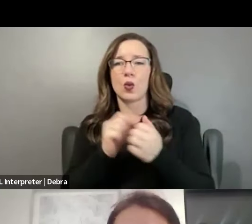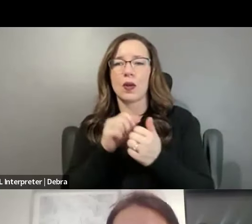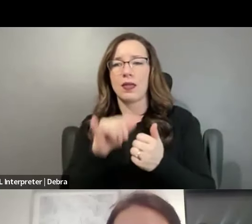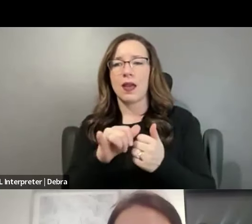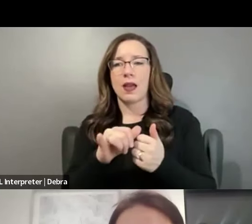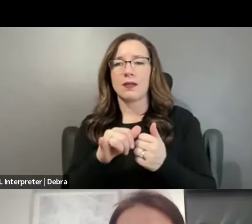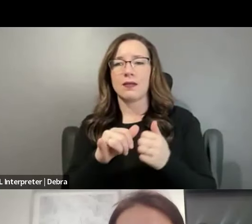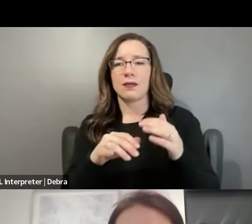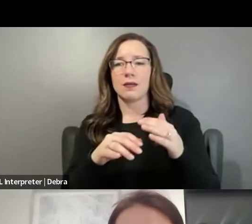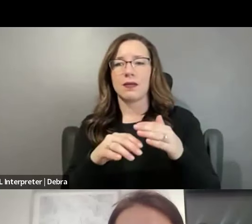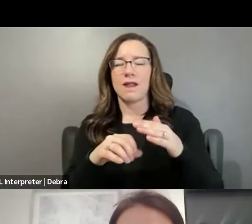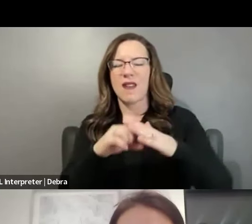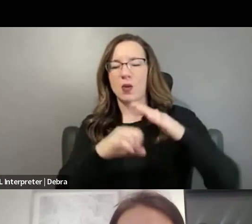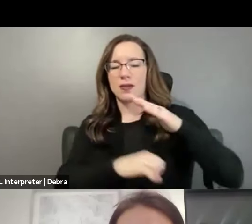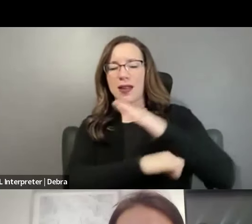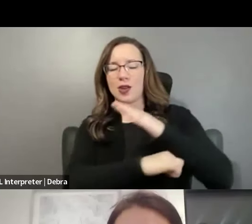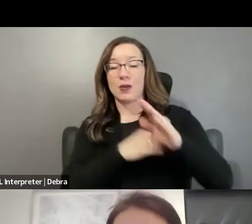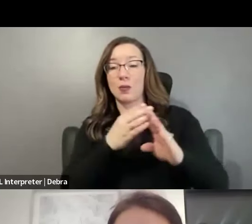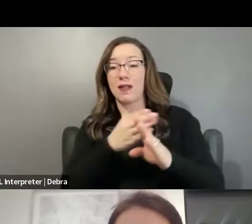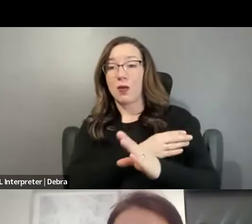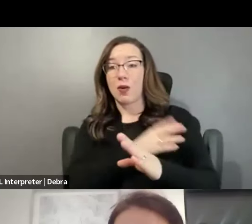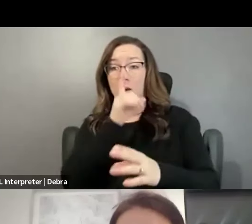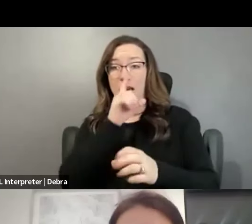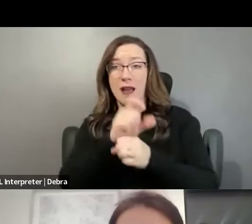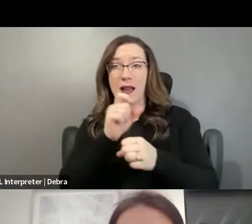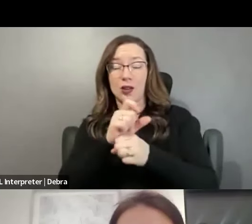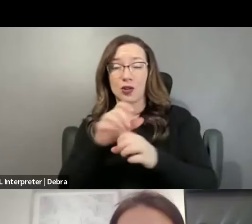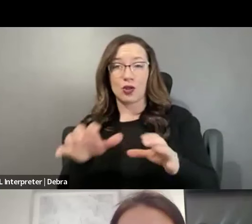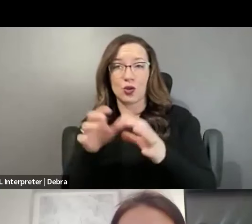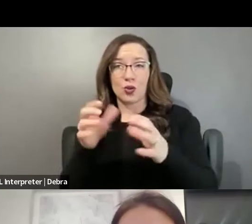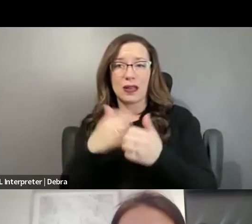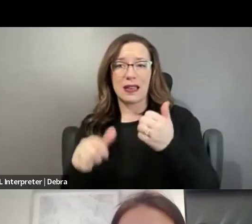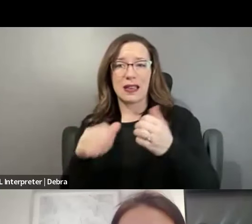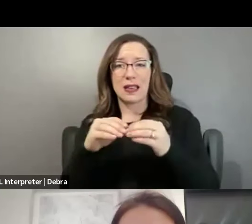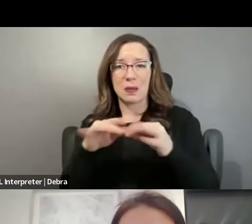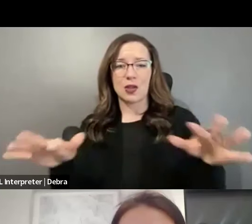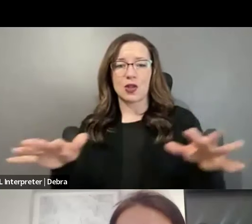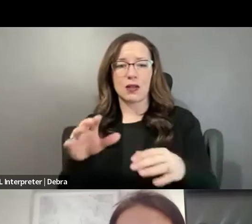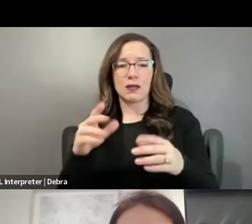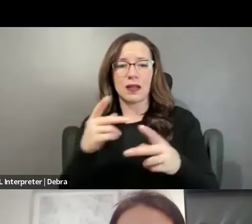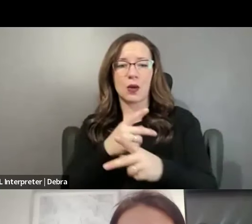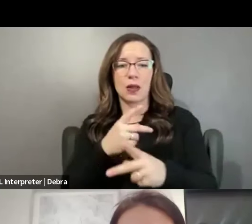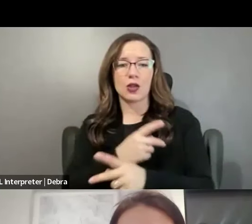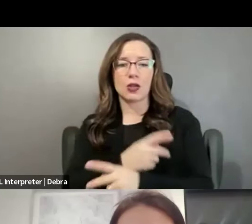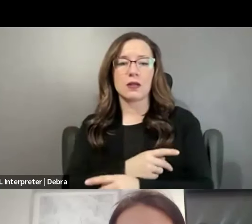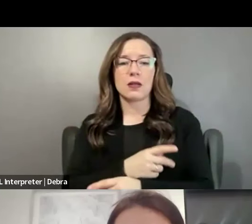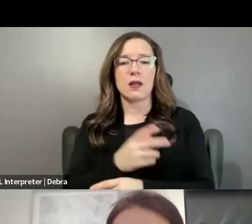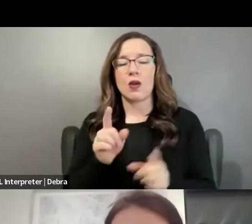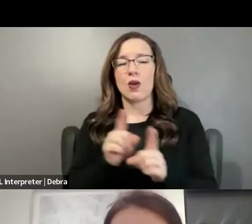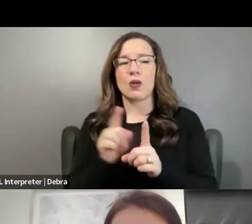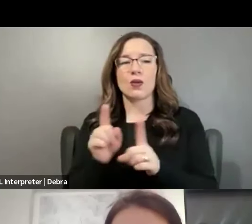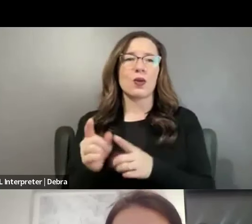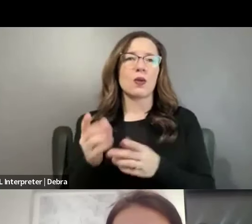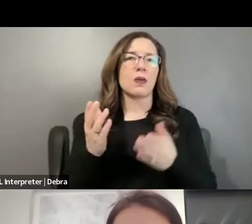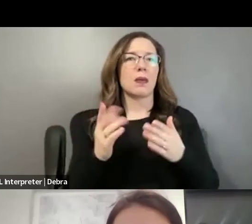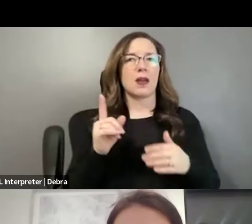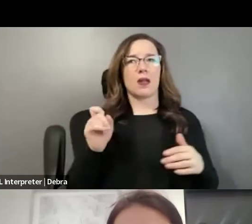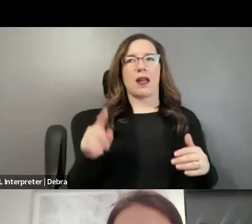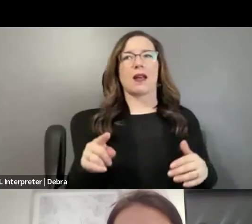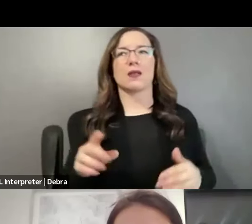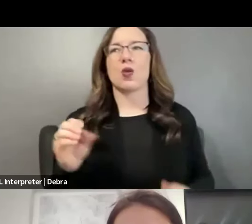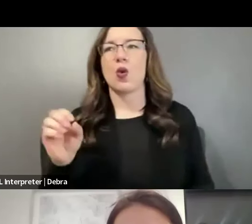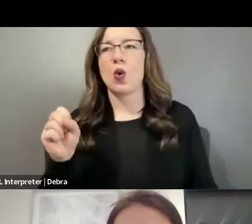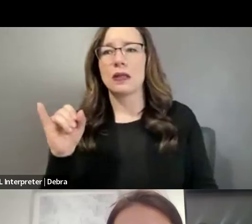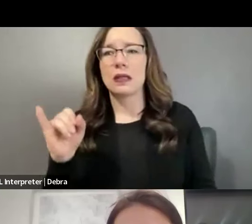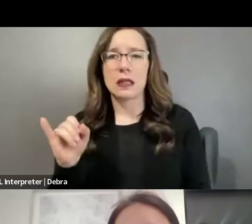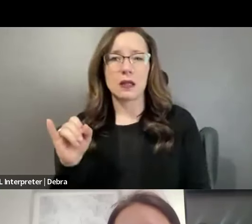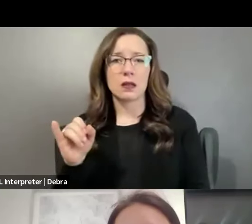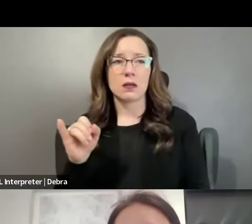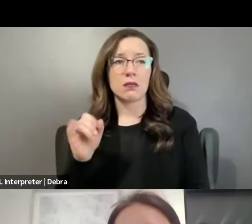And in performing any emission mapping or emission calculations.